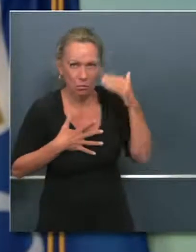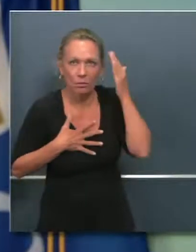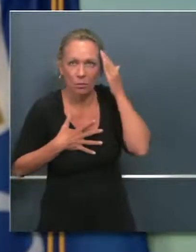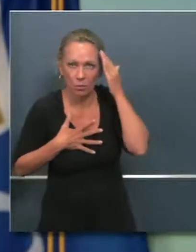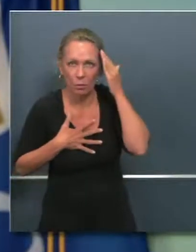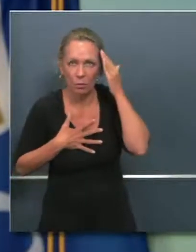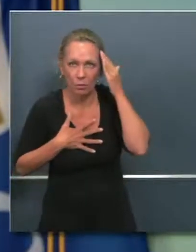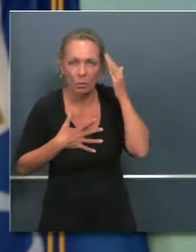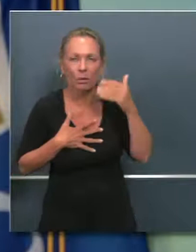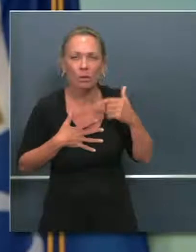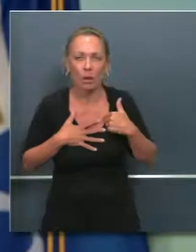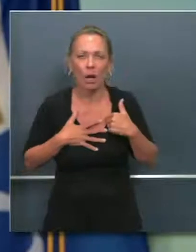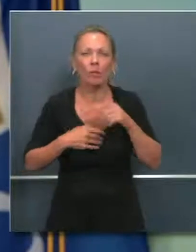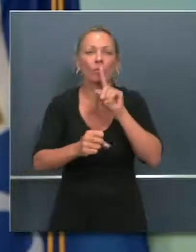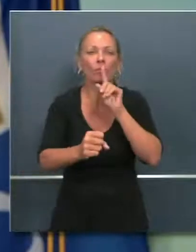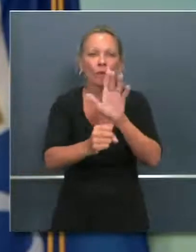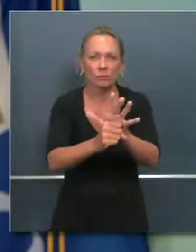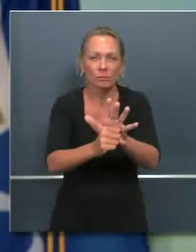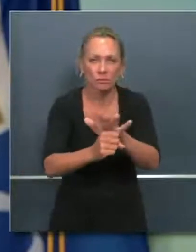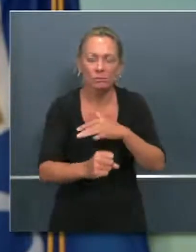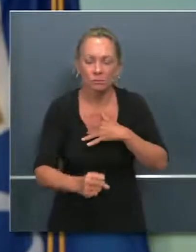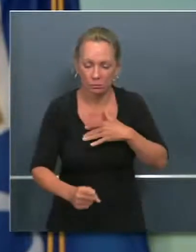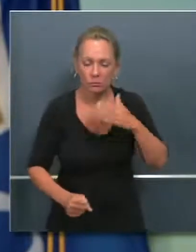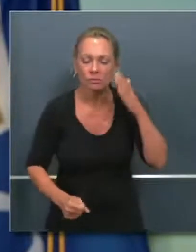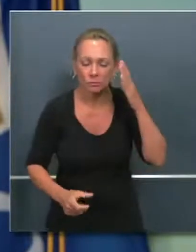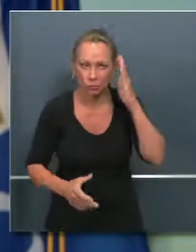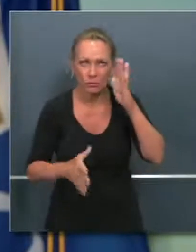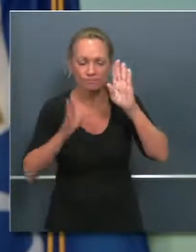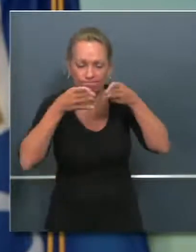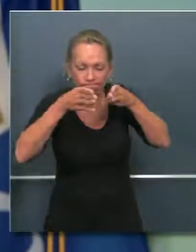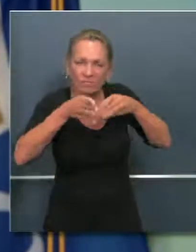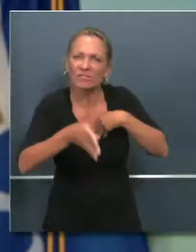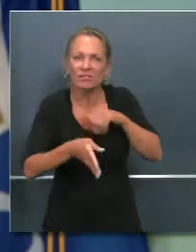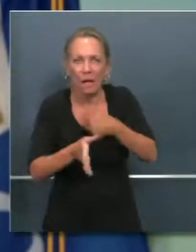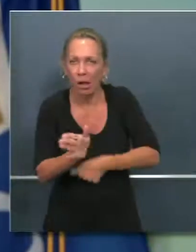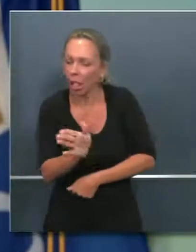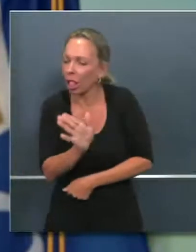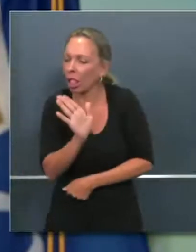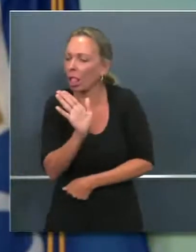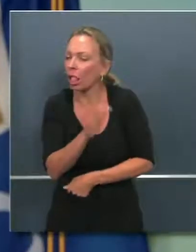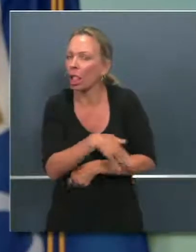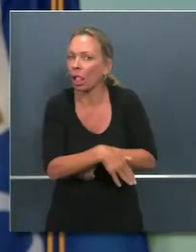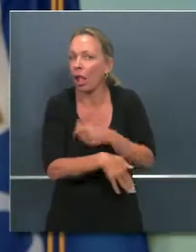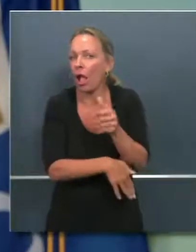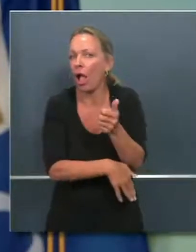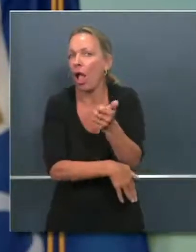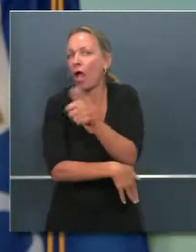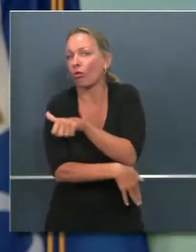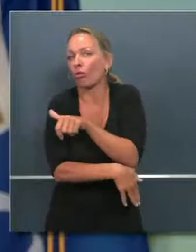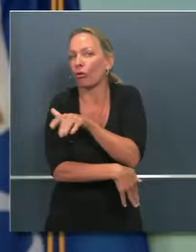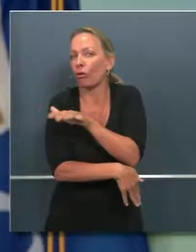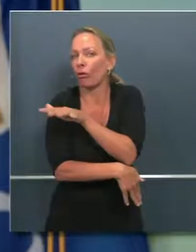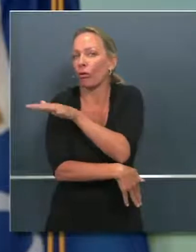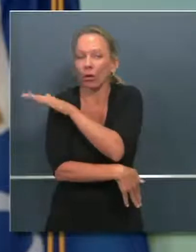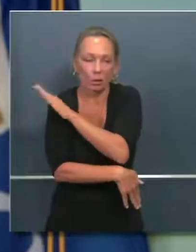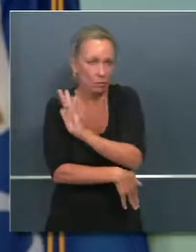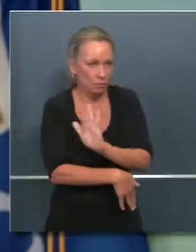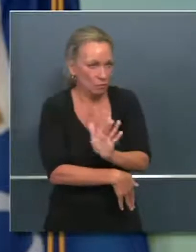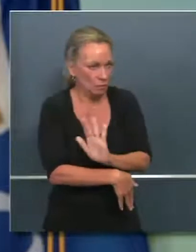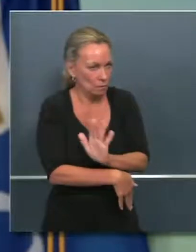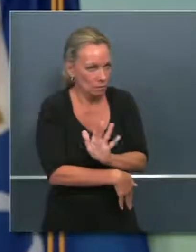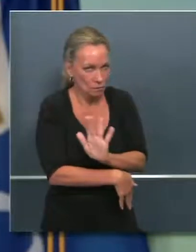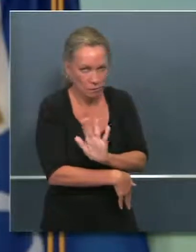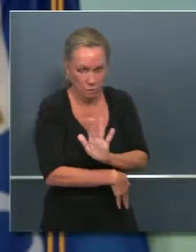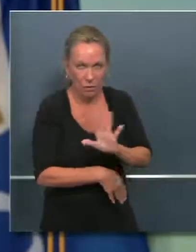responsibilities within CDC our and moreover as we release prisoners the impact that will have